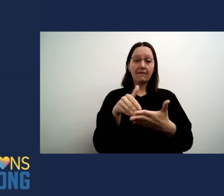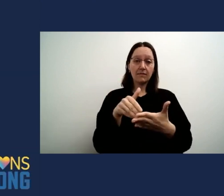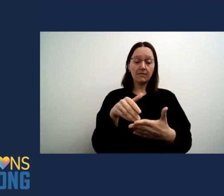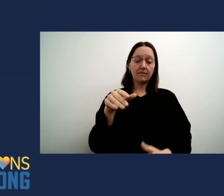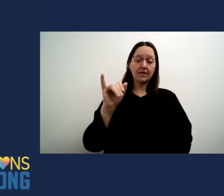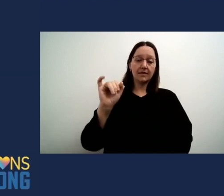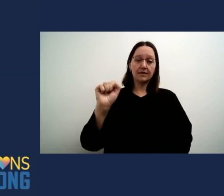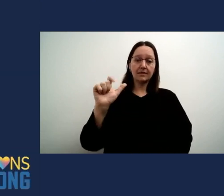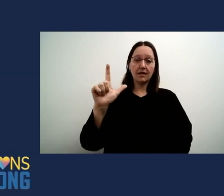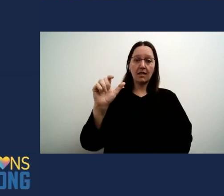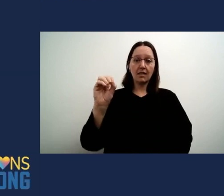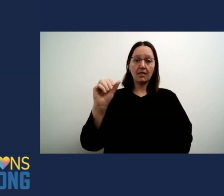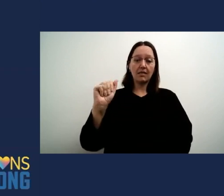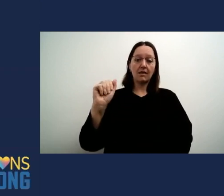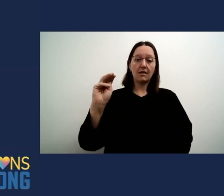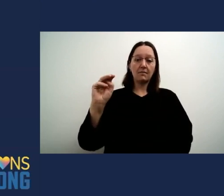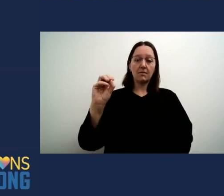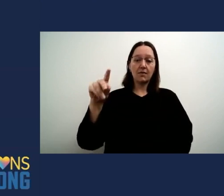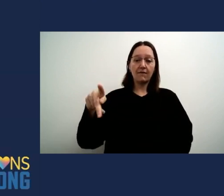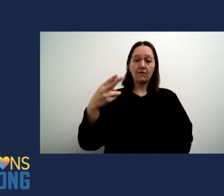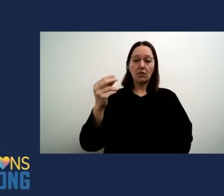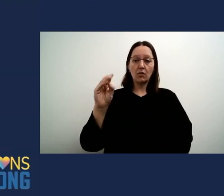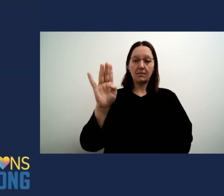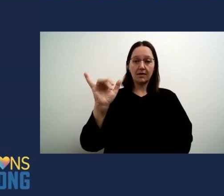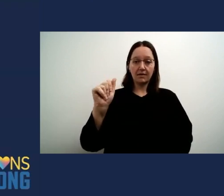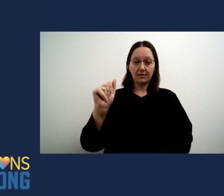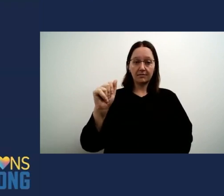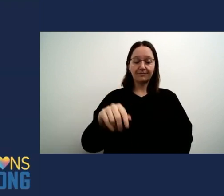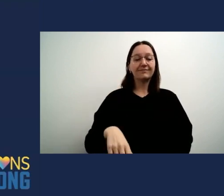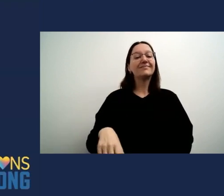another with empathy,